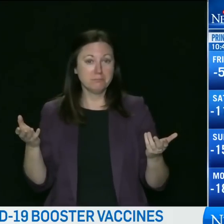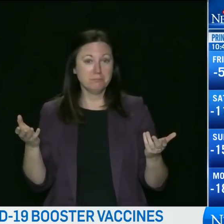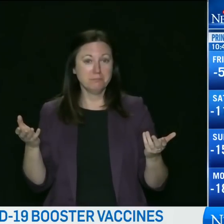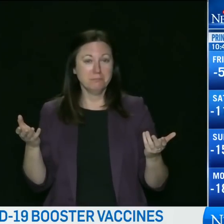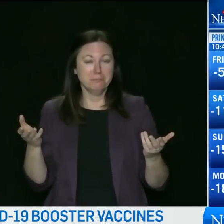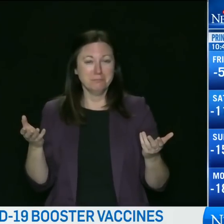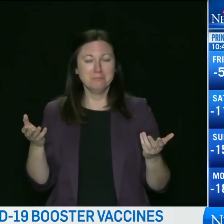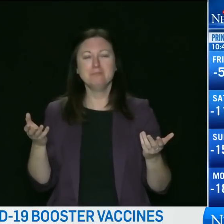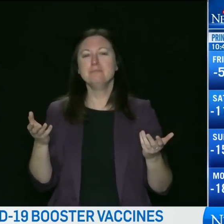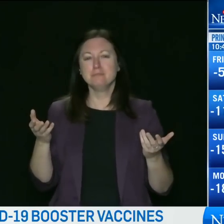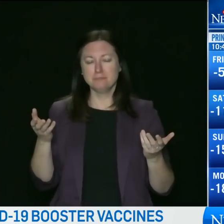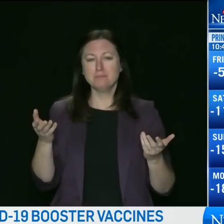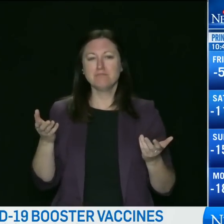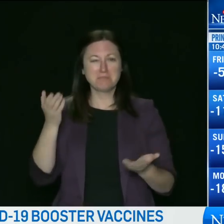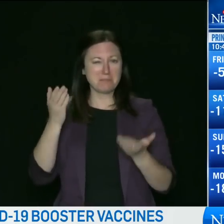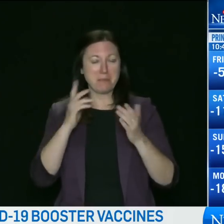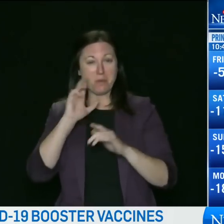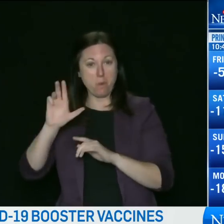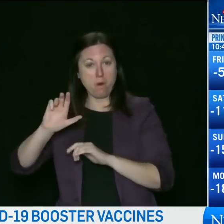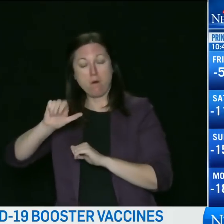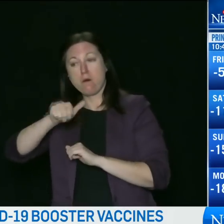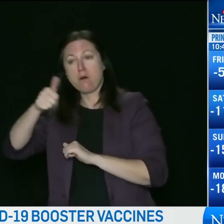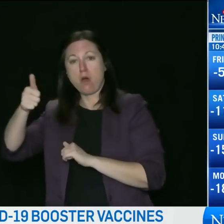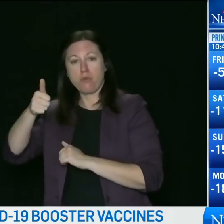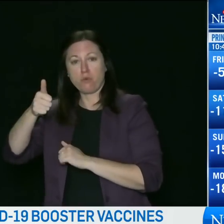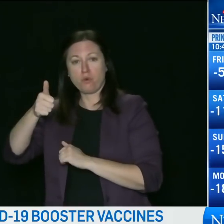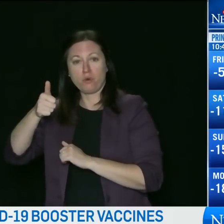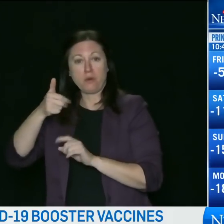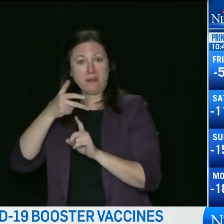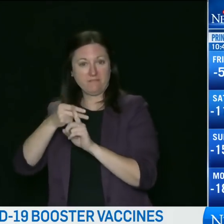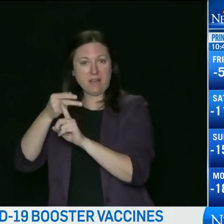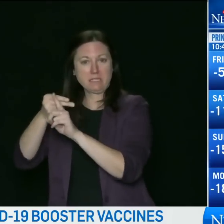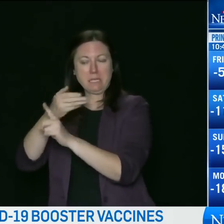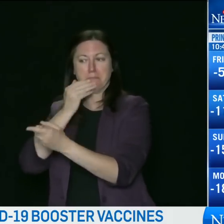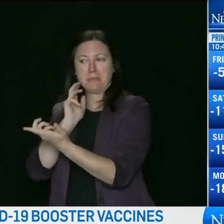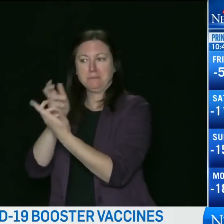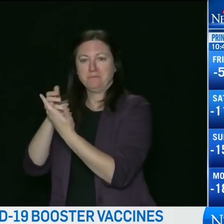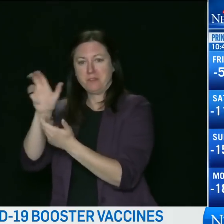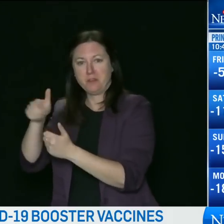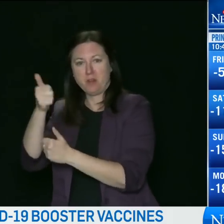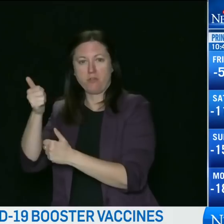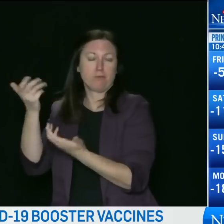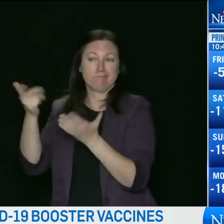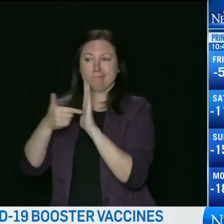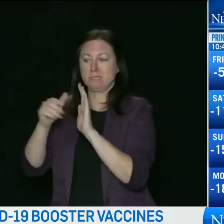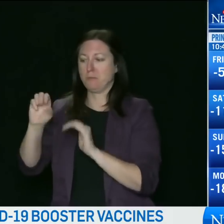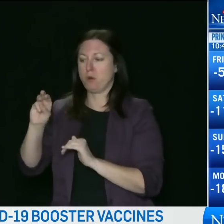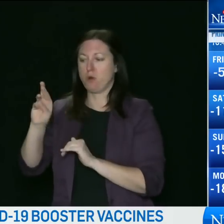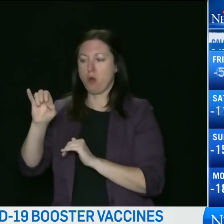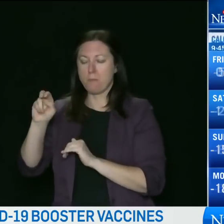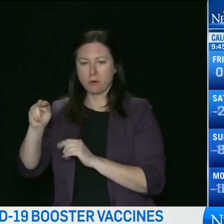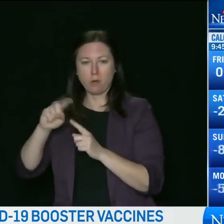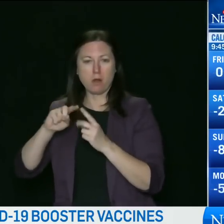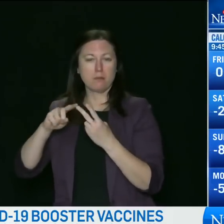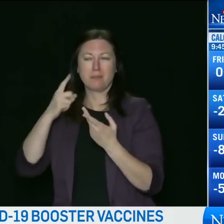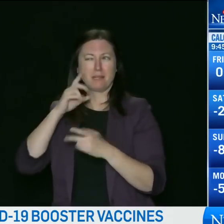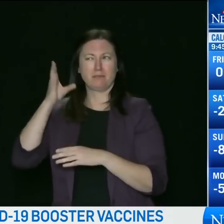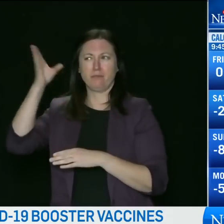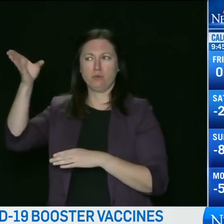SO IT IS QUITE POSSIBLE IN FUTURE THAT WE MIGHT COME OUT